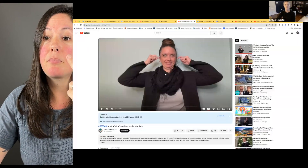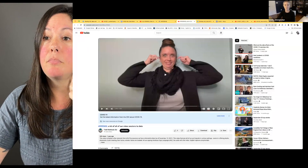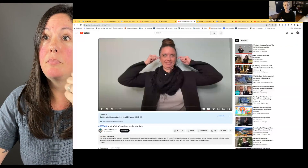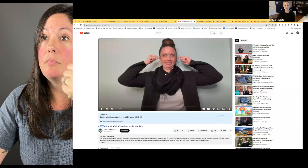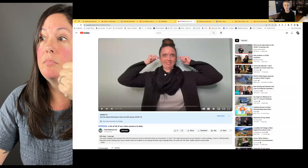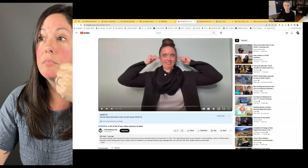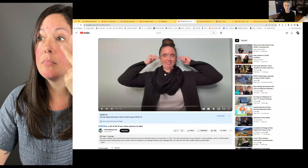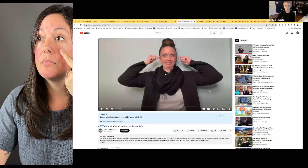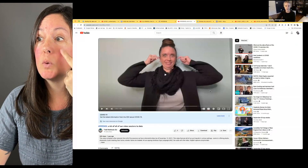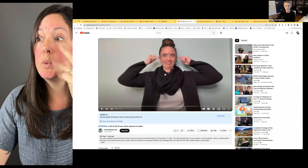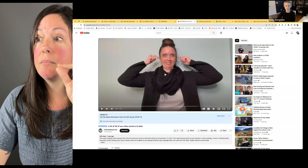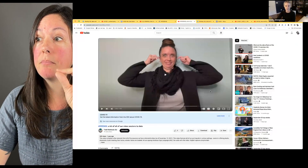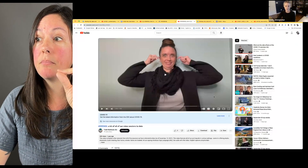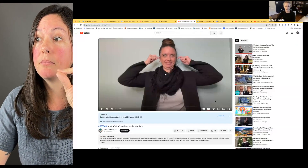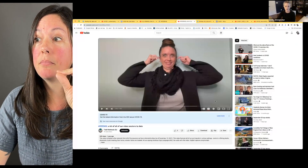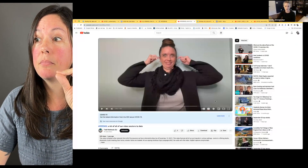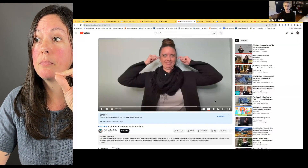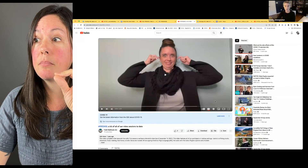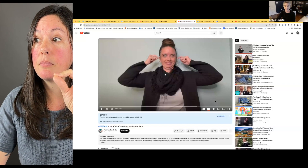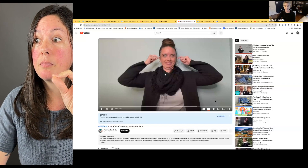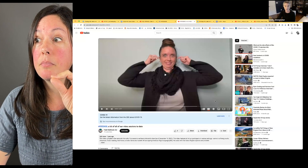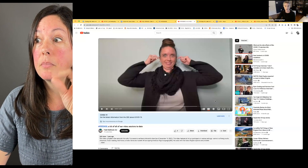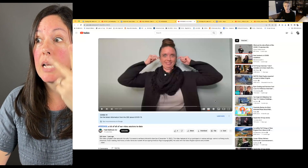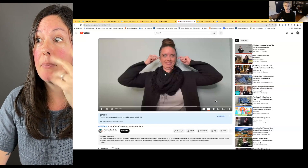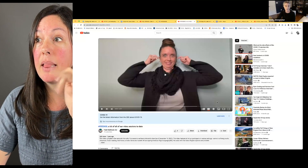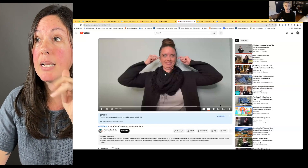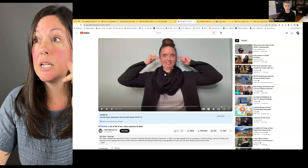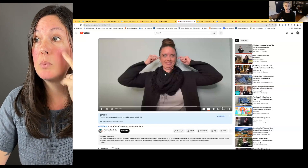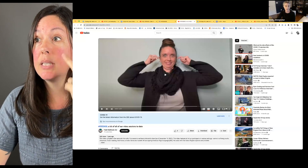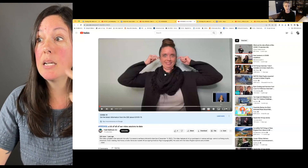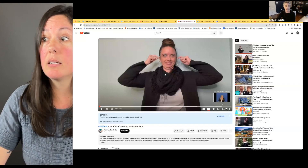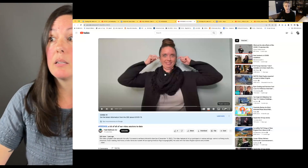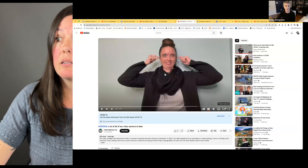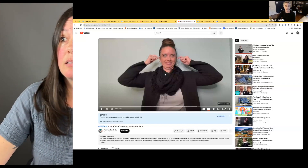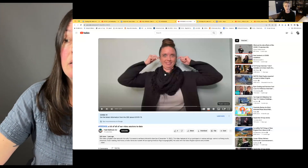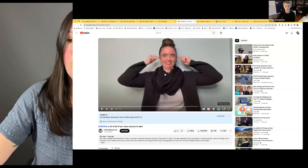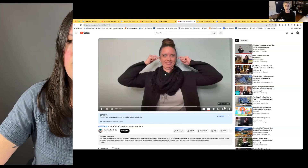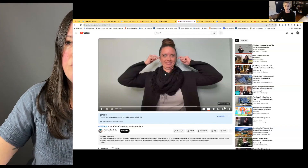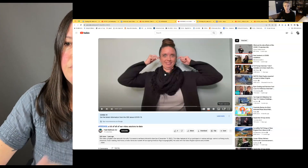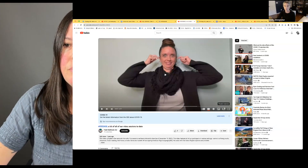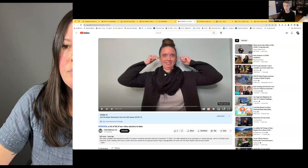Here we go. So can we see the screen?